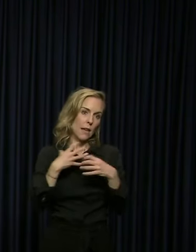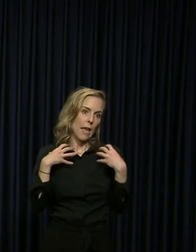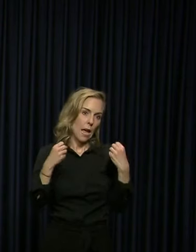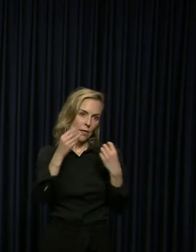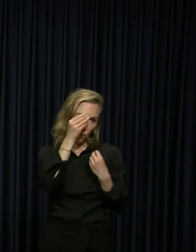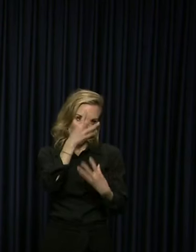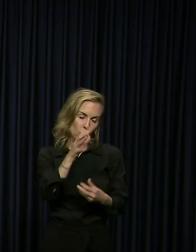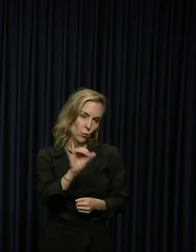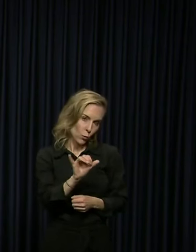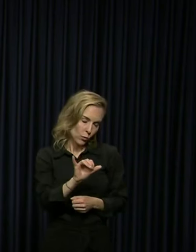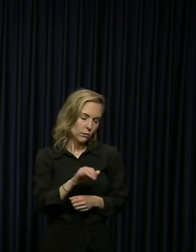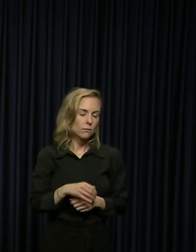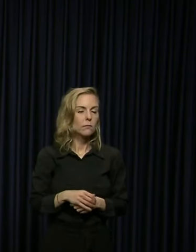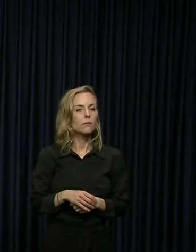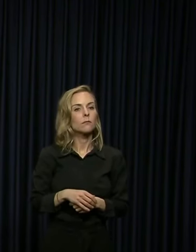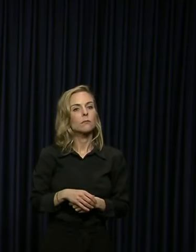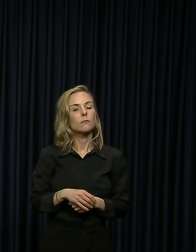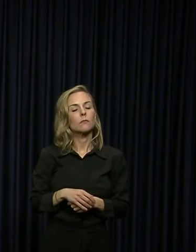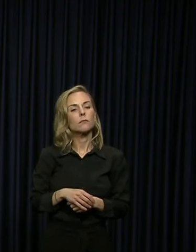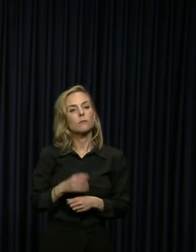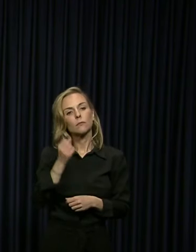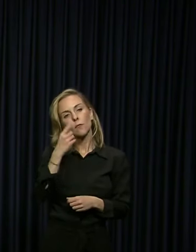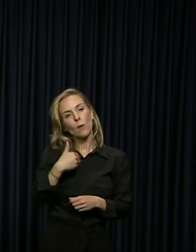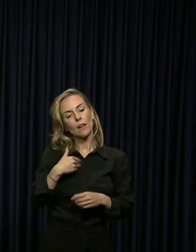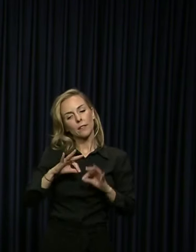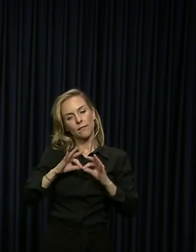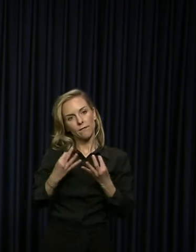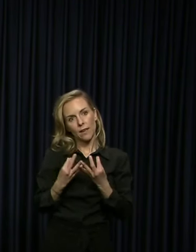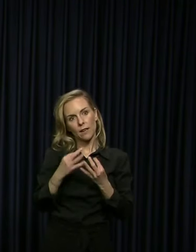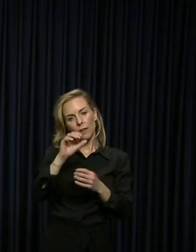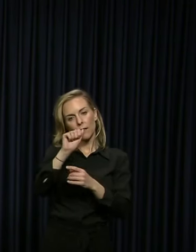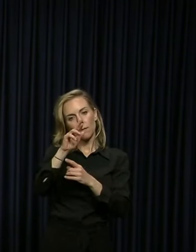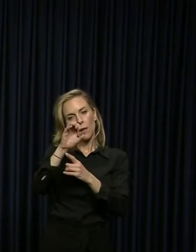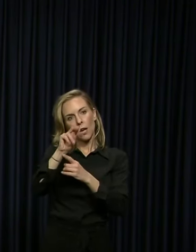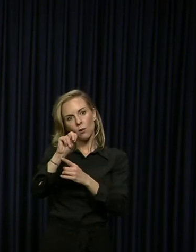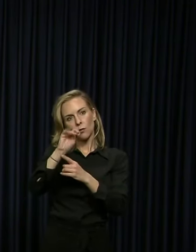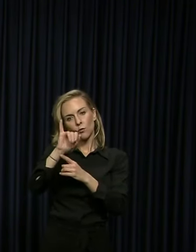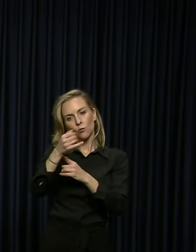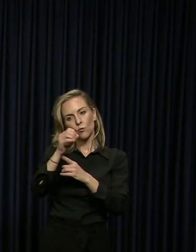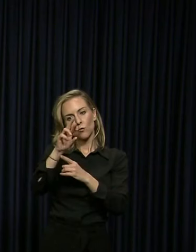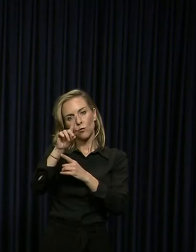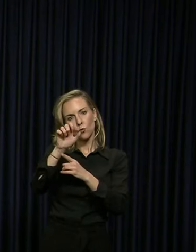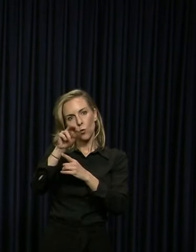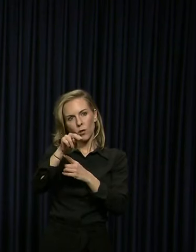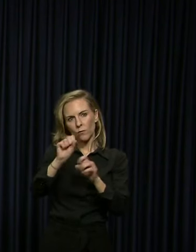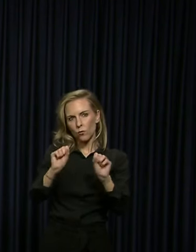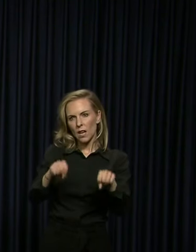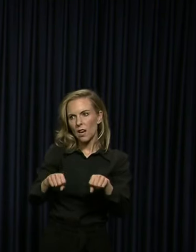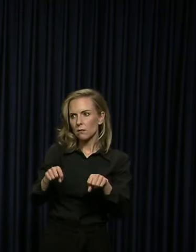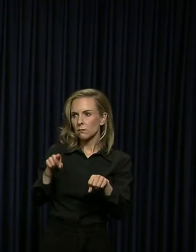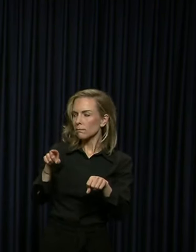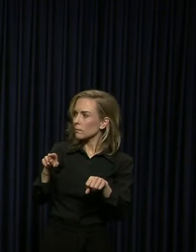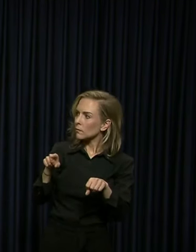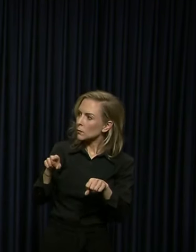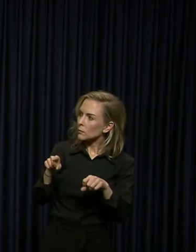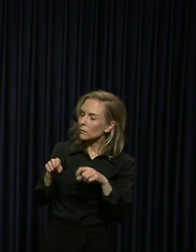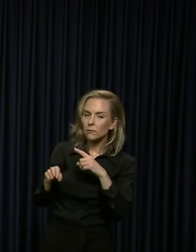POORLY COMPLY, THIS IS ONE OF THE FOLKS THAT WE'VE LOST.